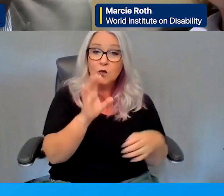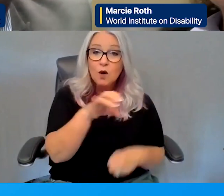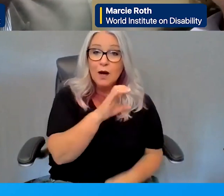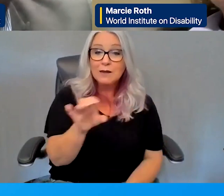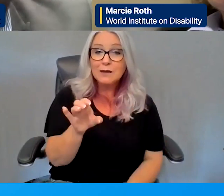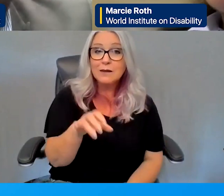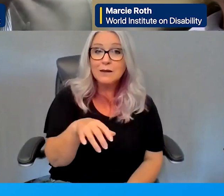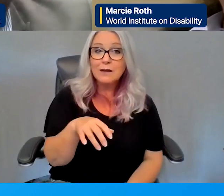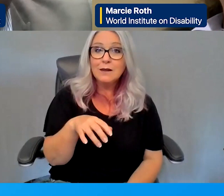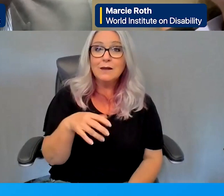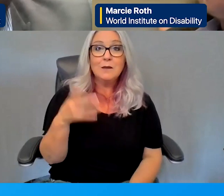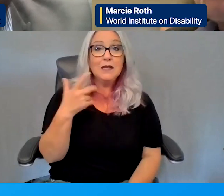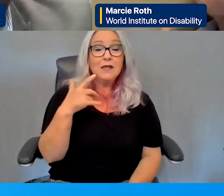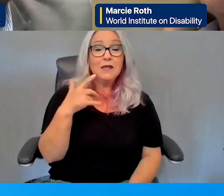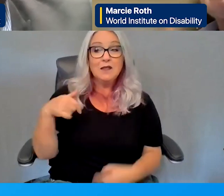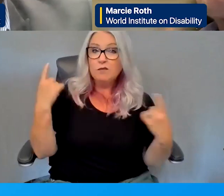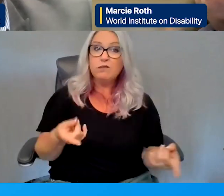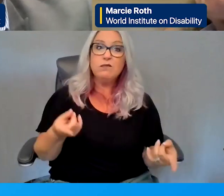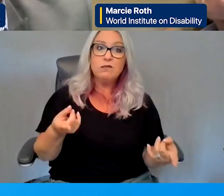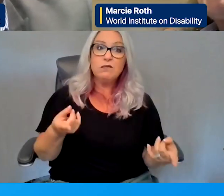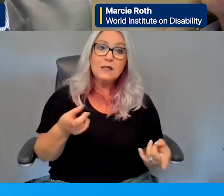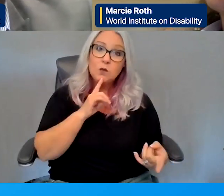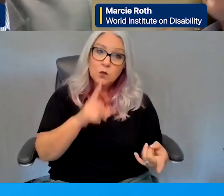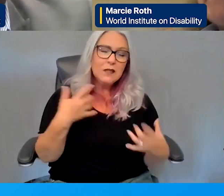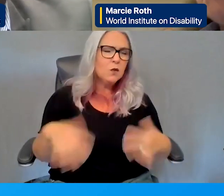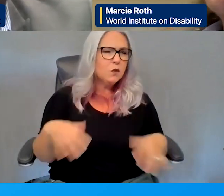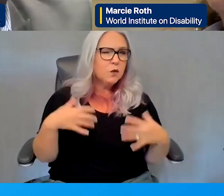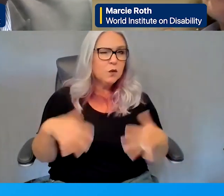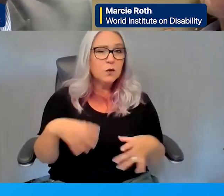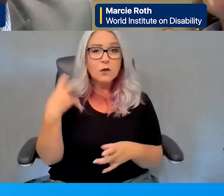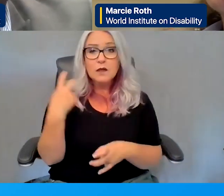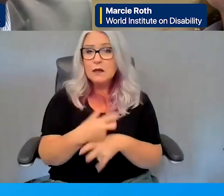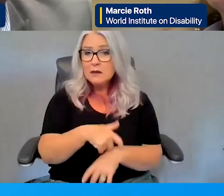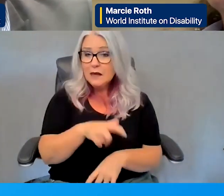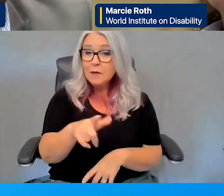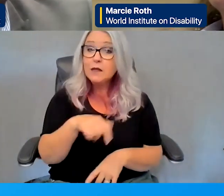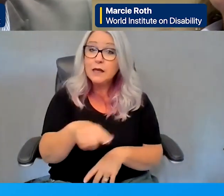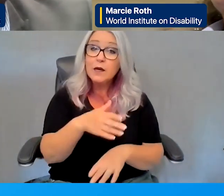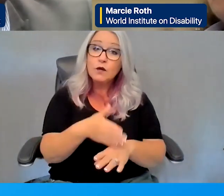we've had a really rough time. They are making great progress.